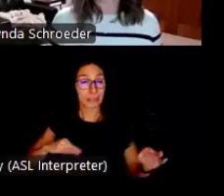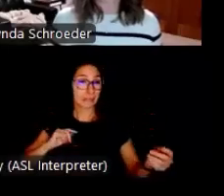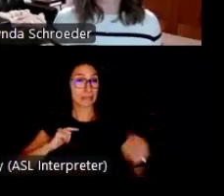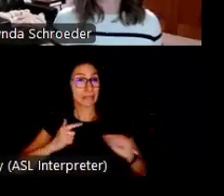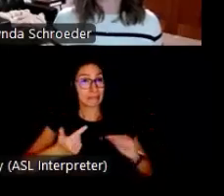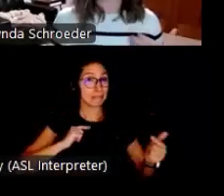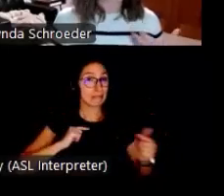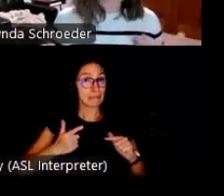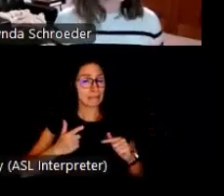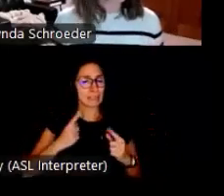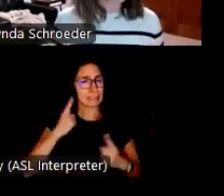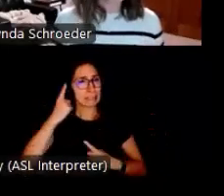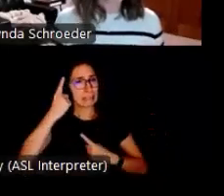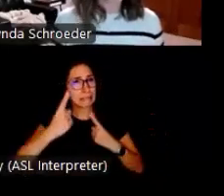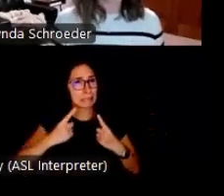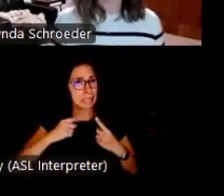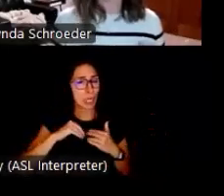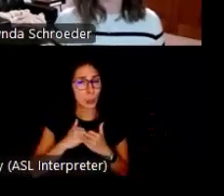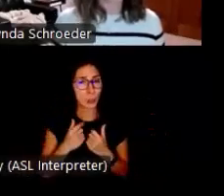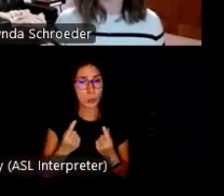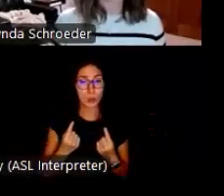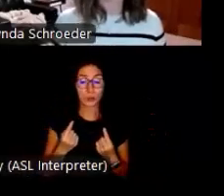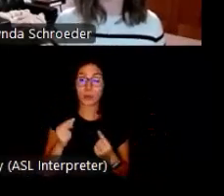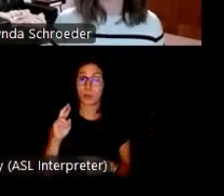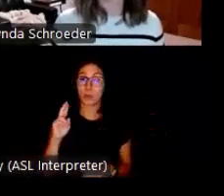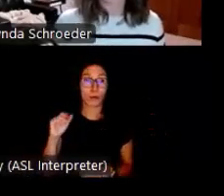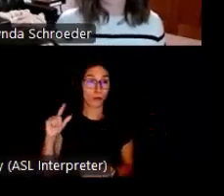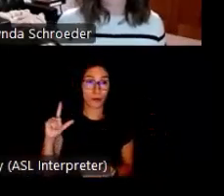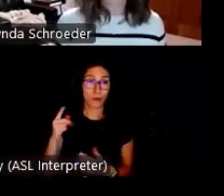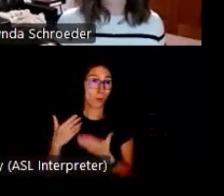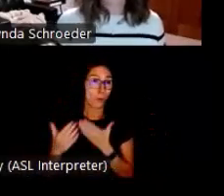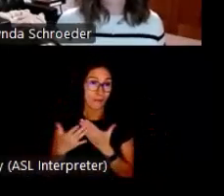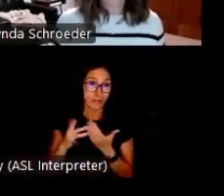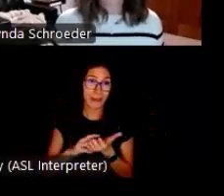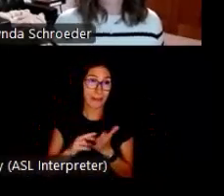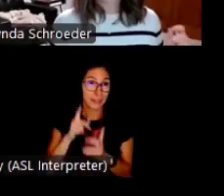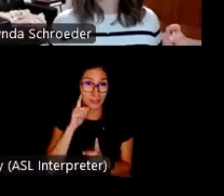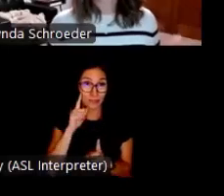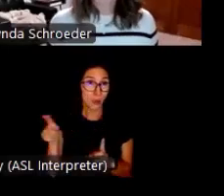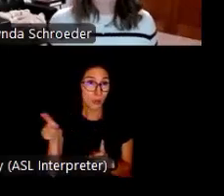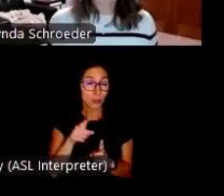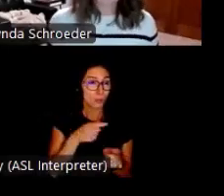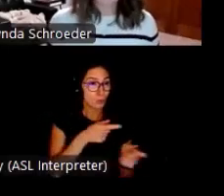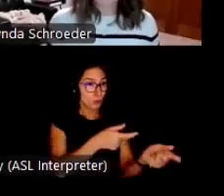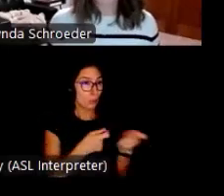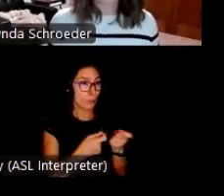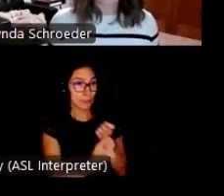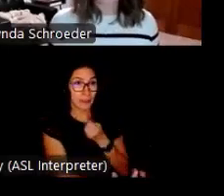rural, whatever rural is for you, engage that community early. Create a communication plan.